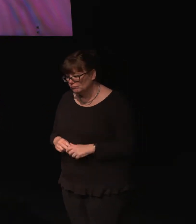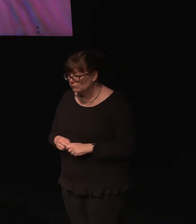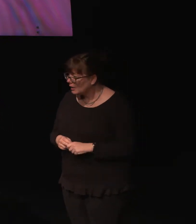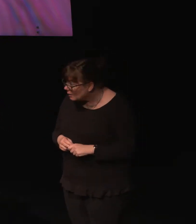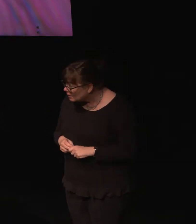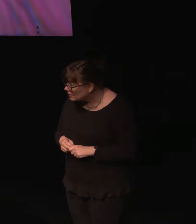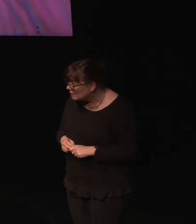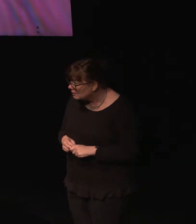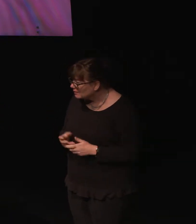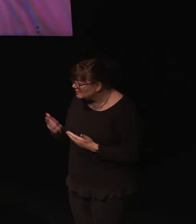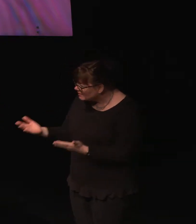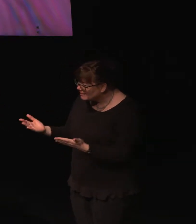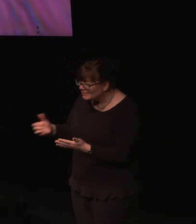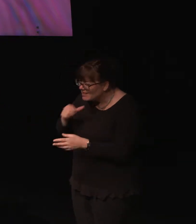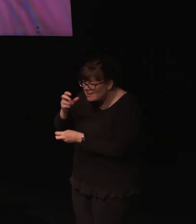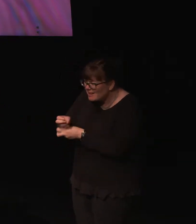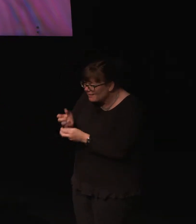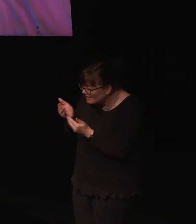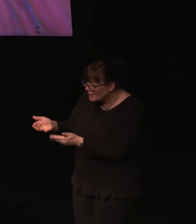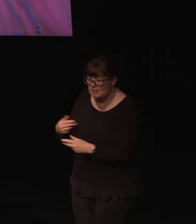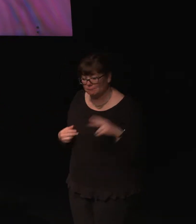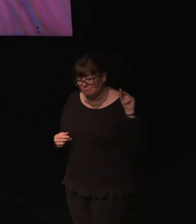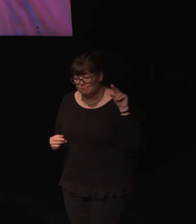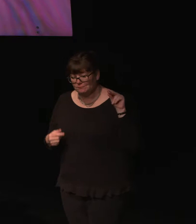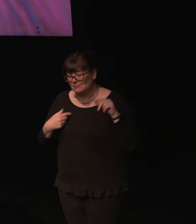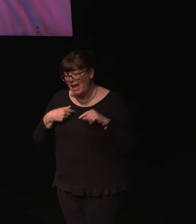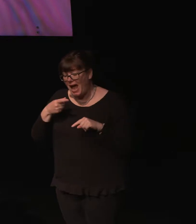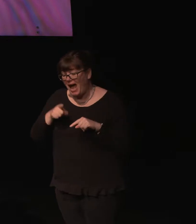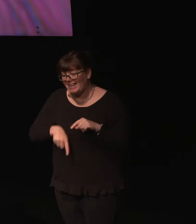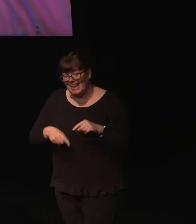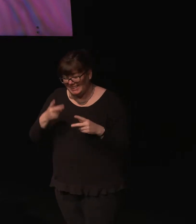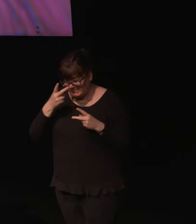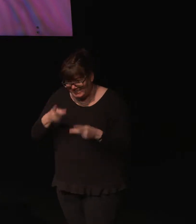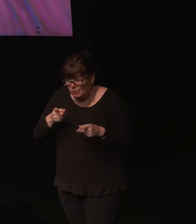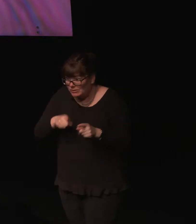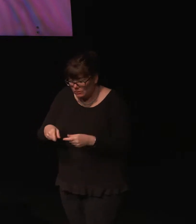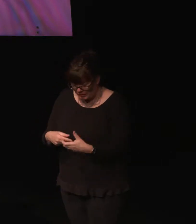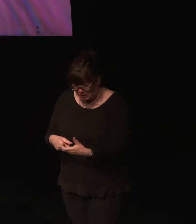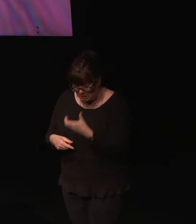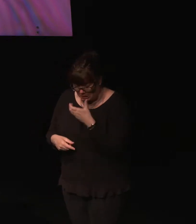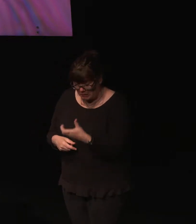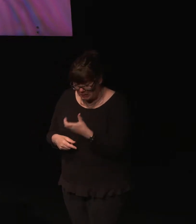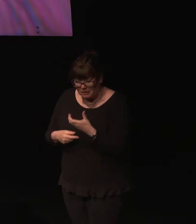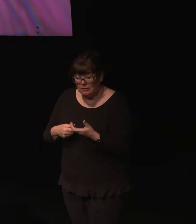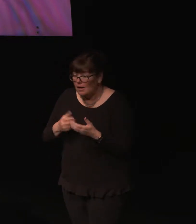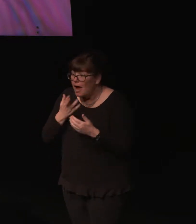"It's not that hard." "No, no, no, no, I can't see what's going on, I'm color blind."